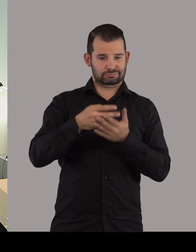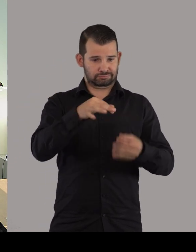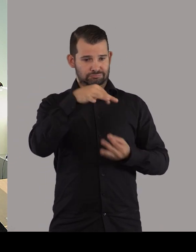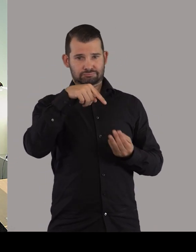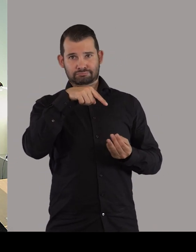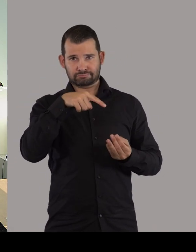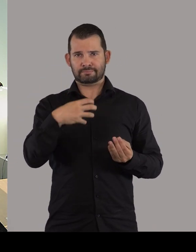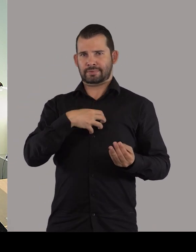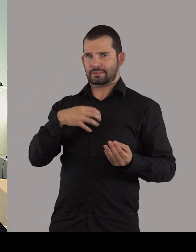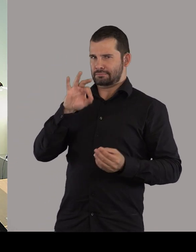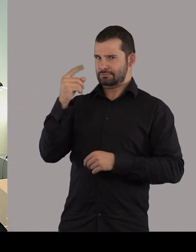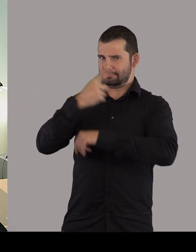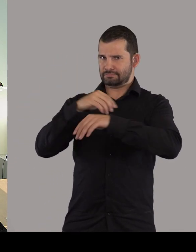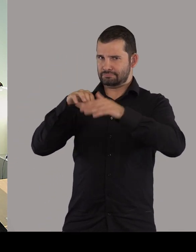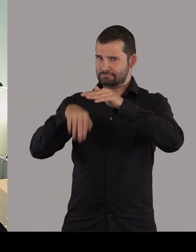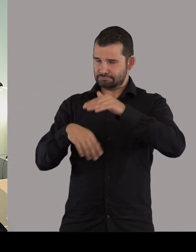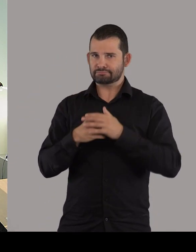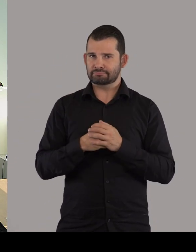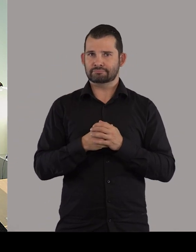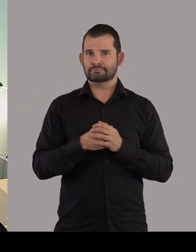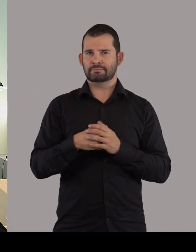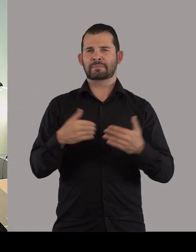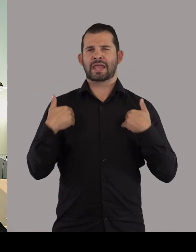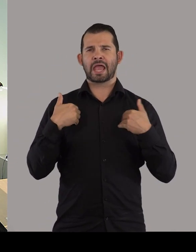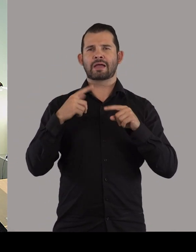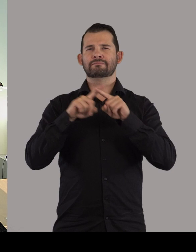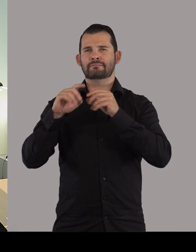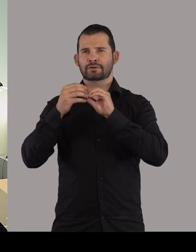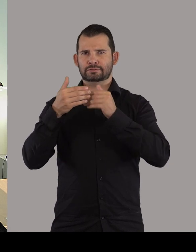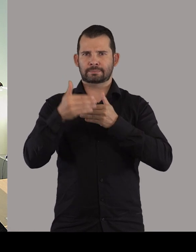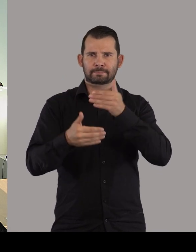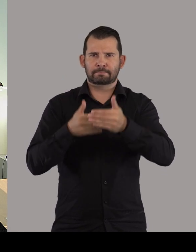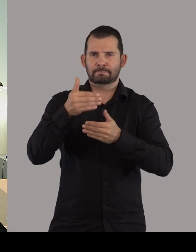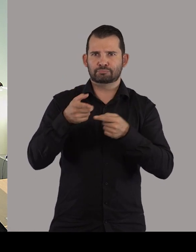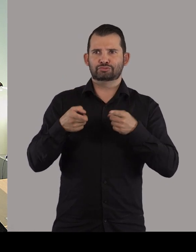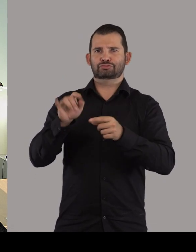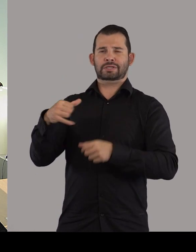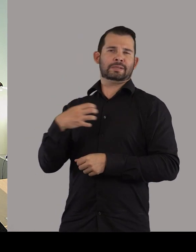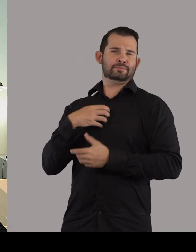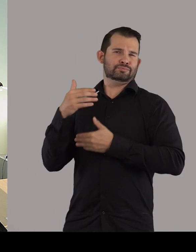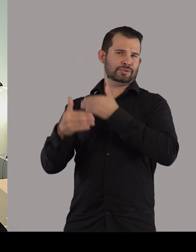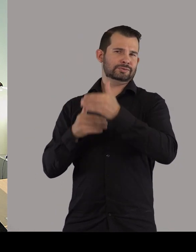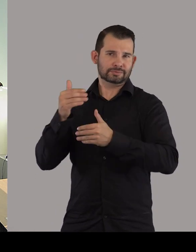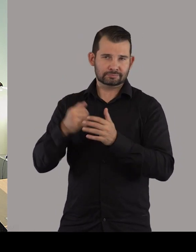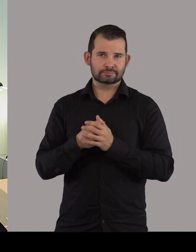There are a number of steps in the appeal process. The first step is to